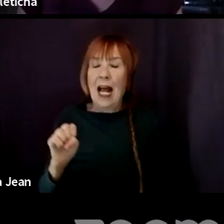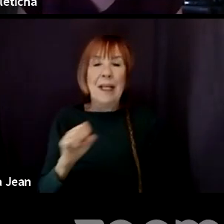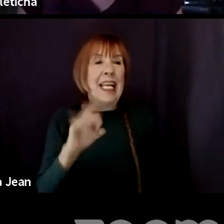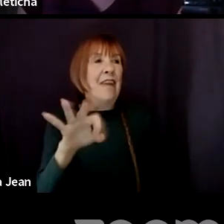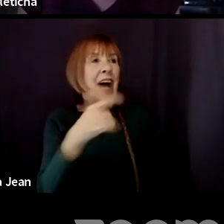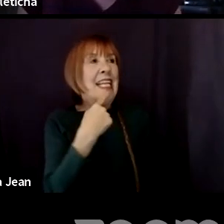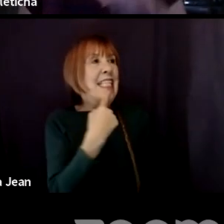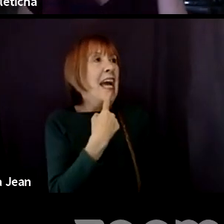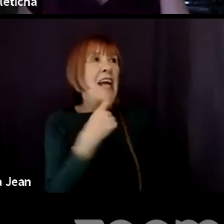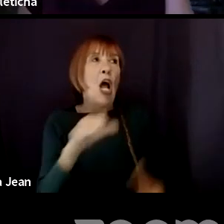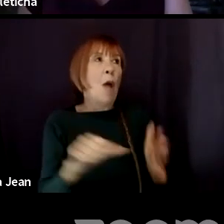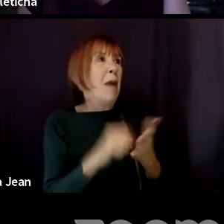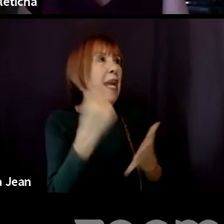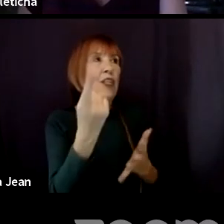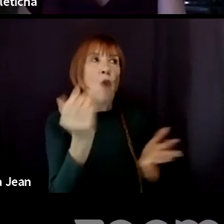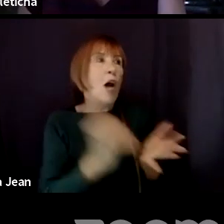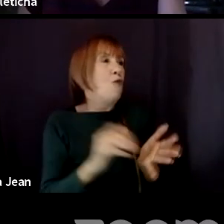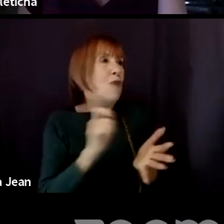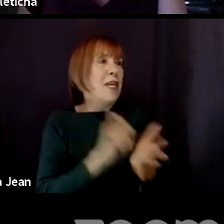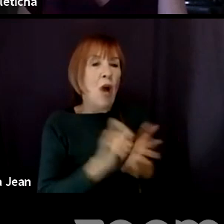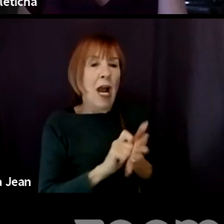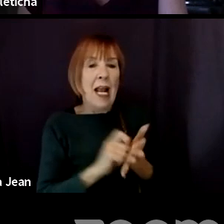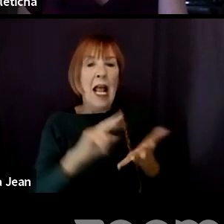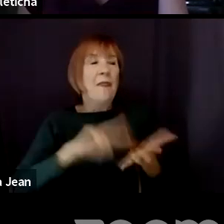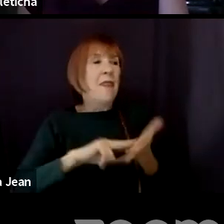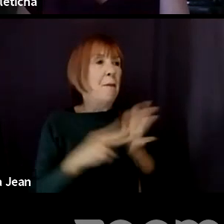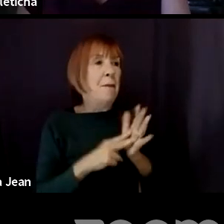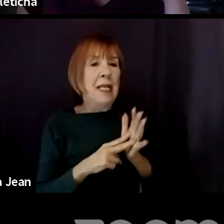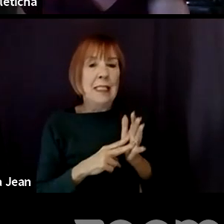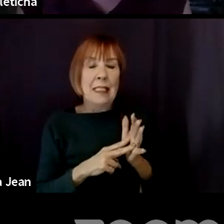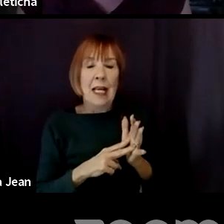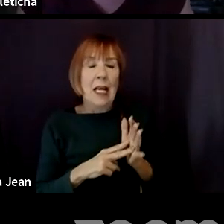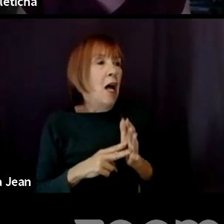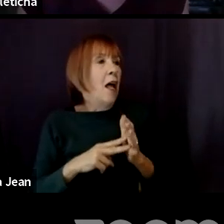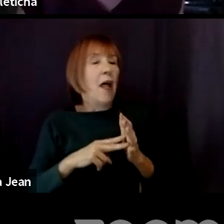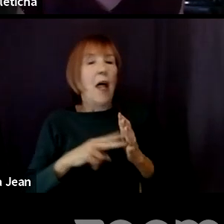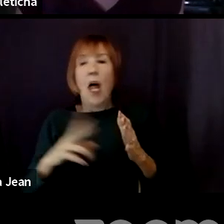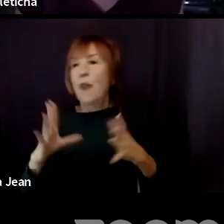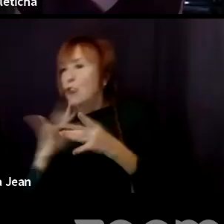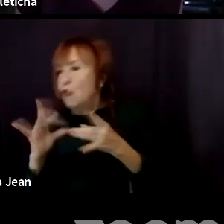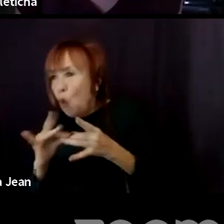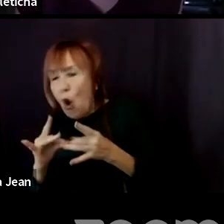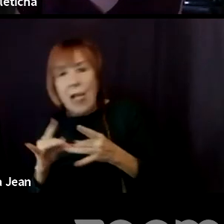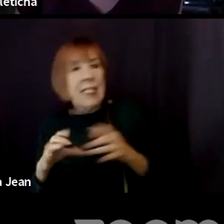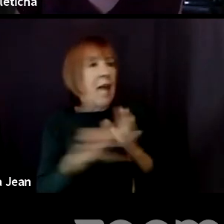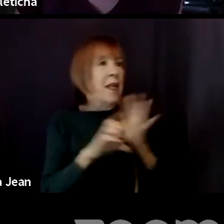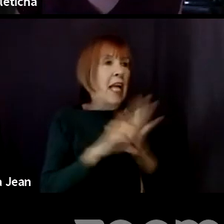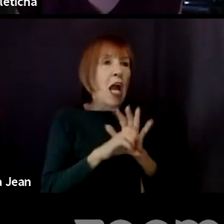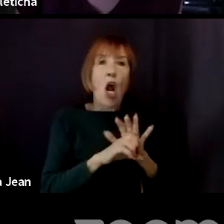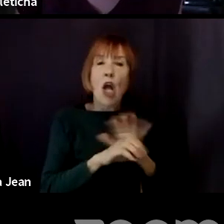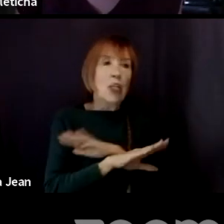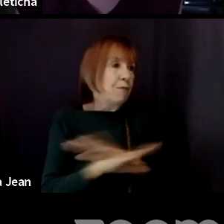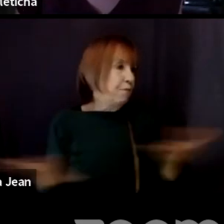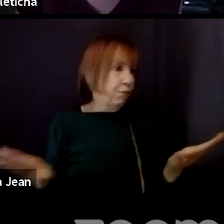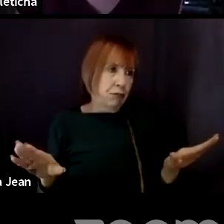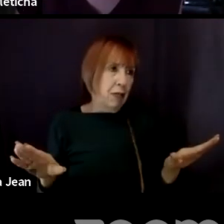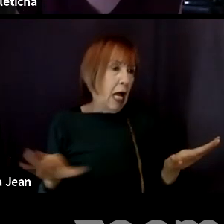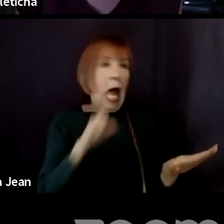it's because the complete story and characters didn't work. I didn't buy anything and I wasn't moved by anything.